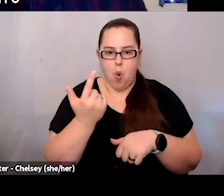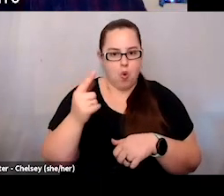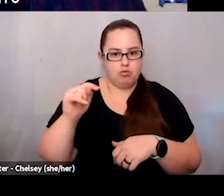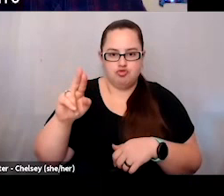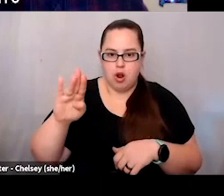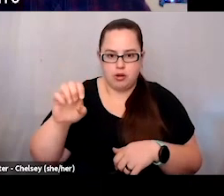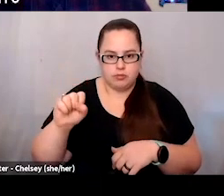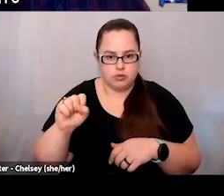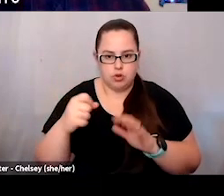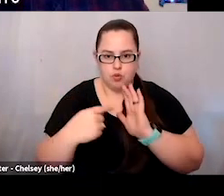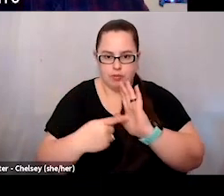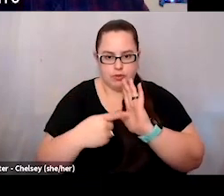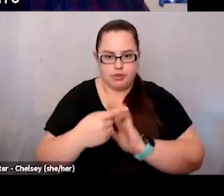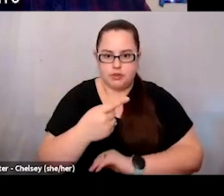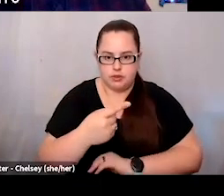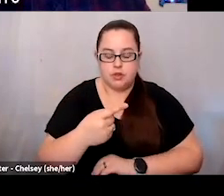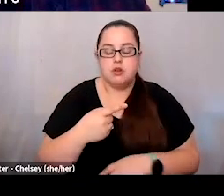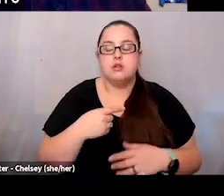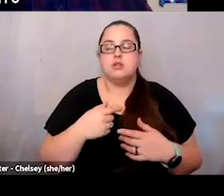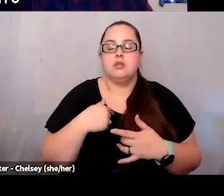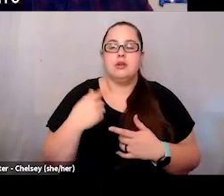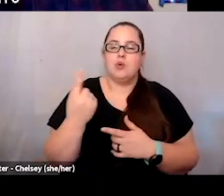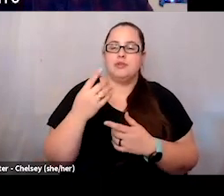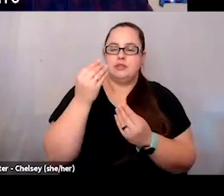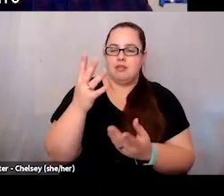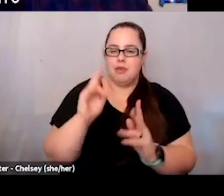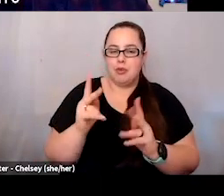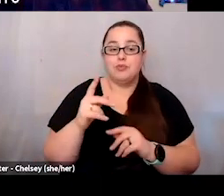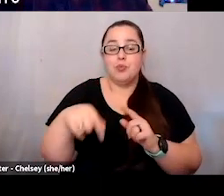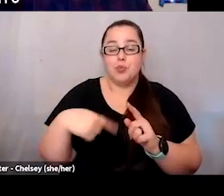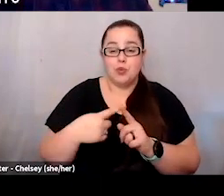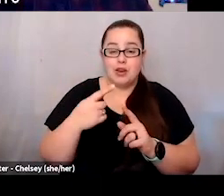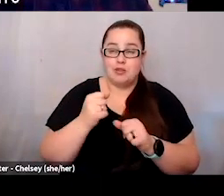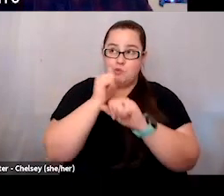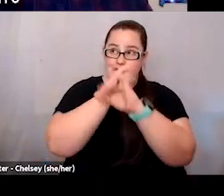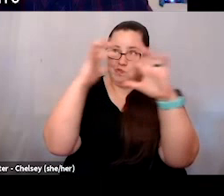I always tell people when you when you think about Native Americans, we need to think